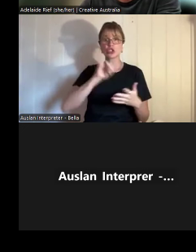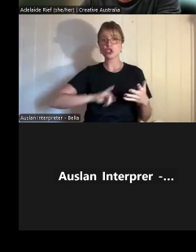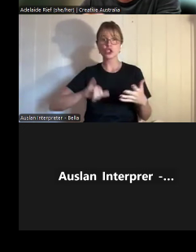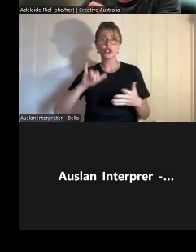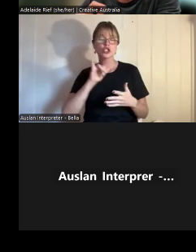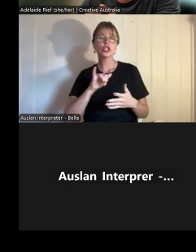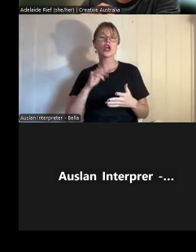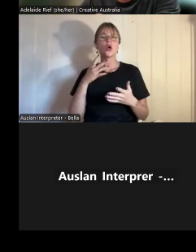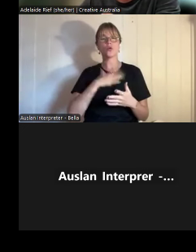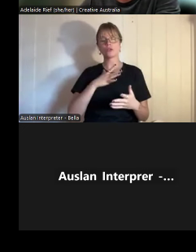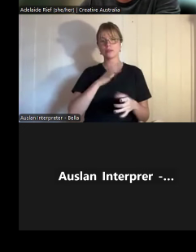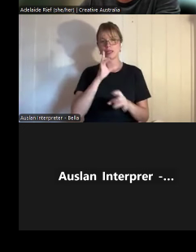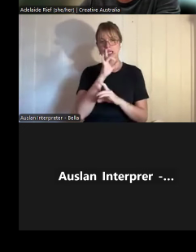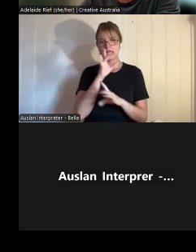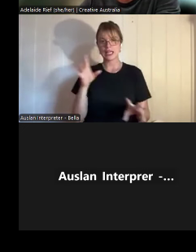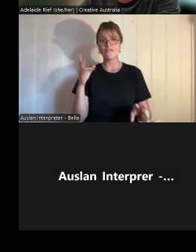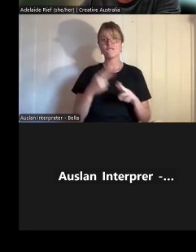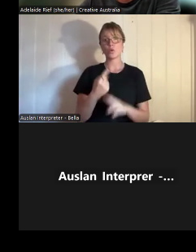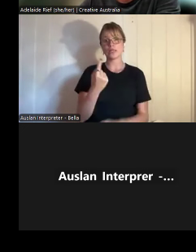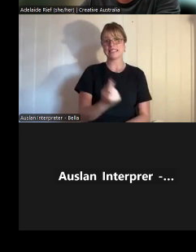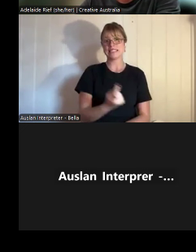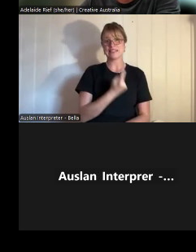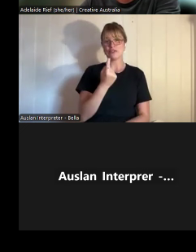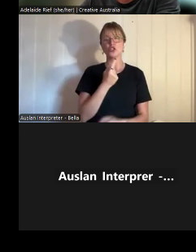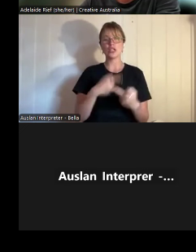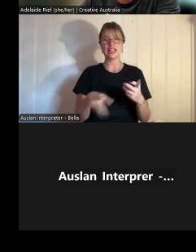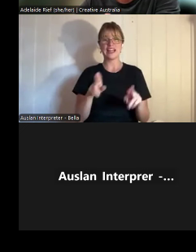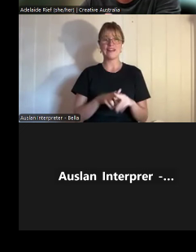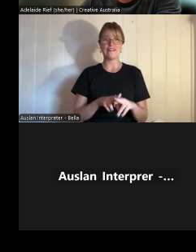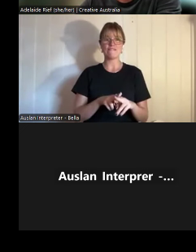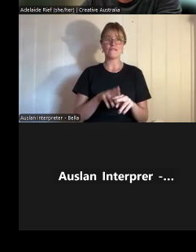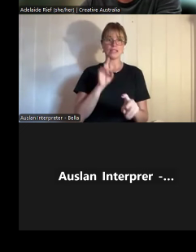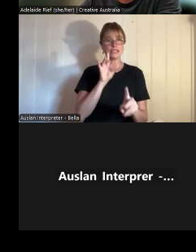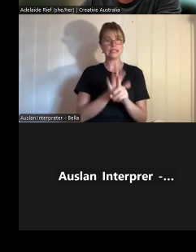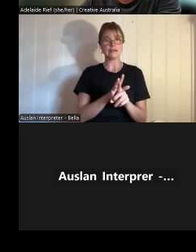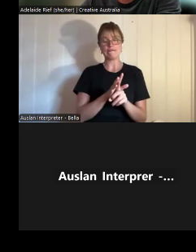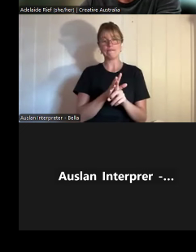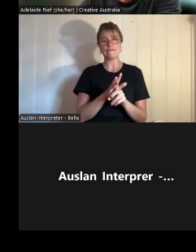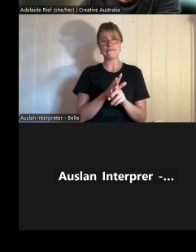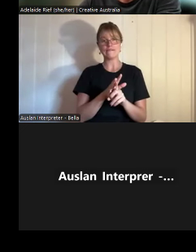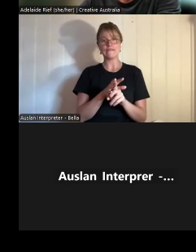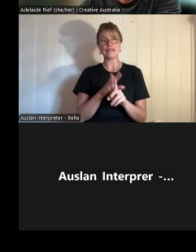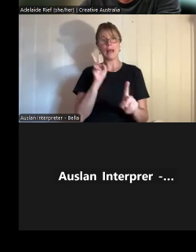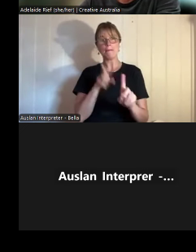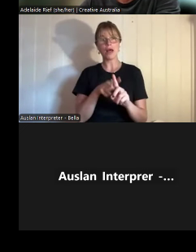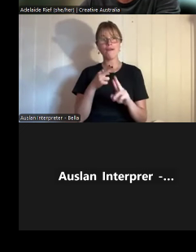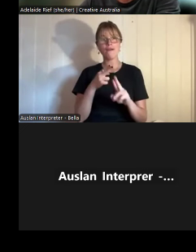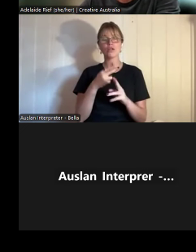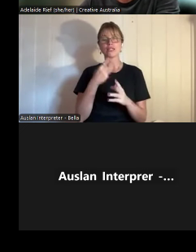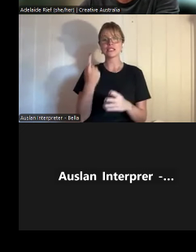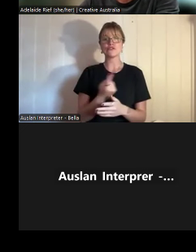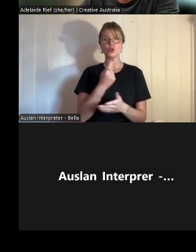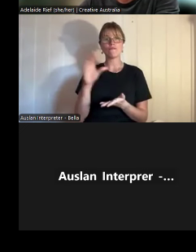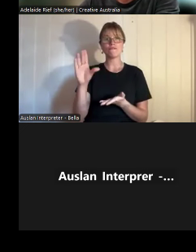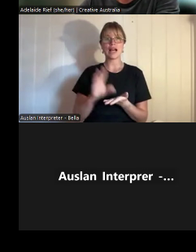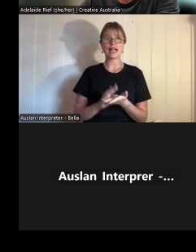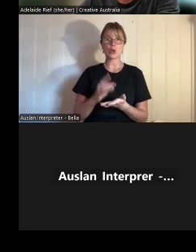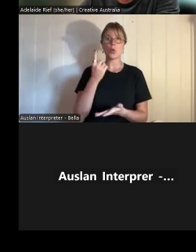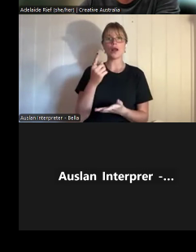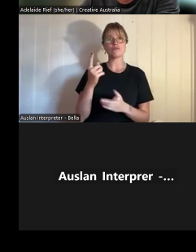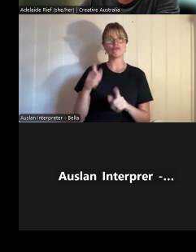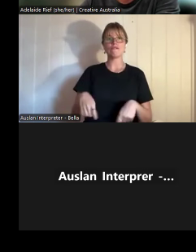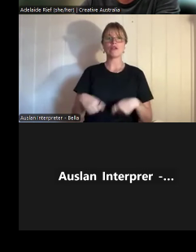for individuals so you are applying for the individuals fund, one of these providers does not